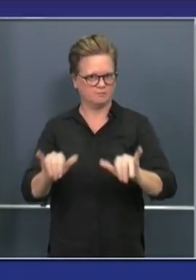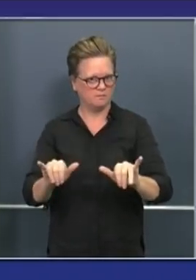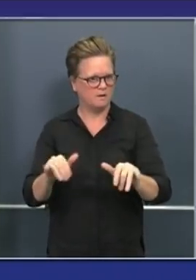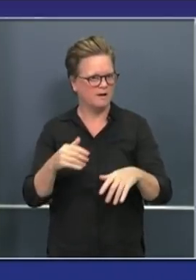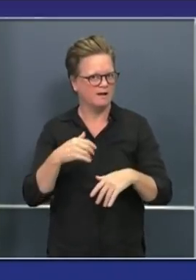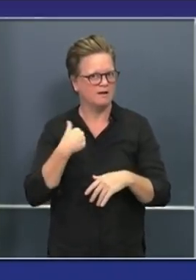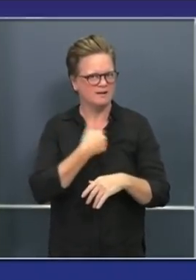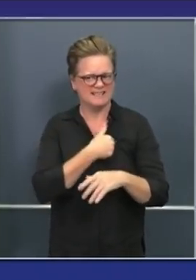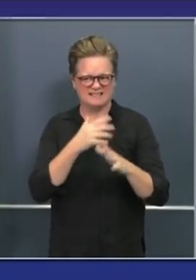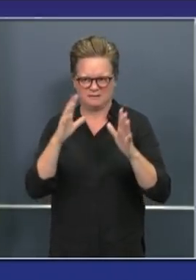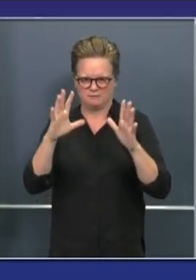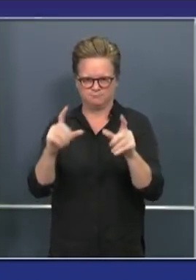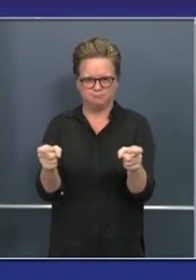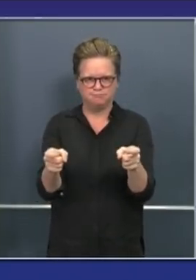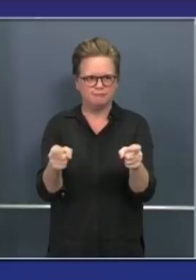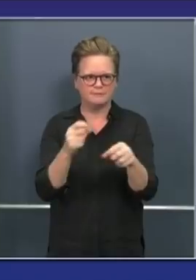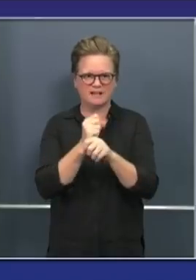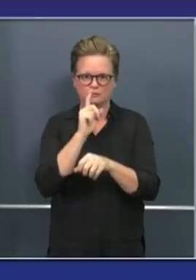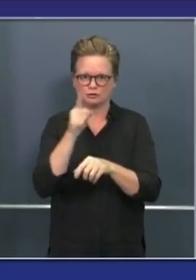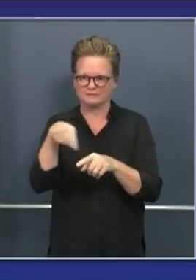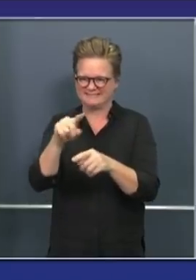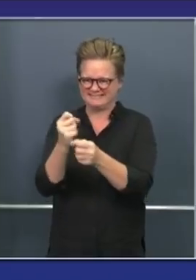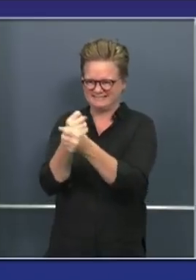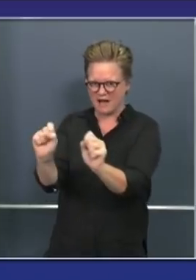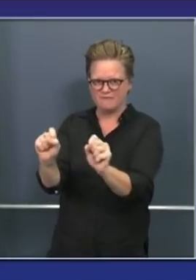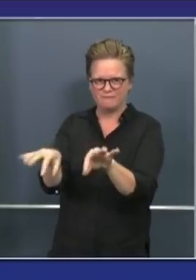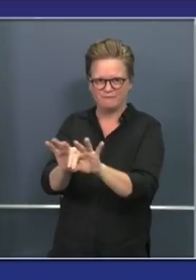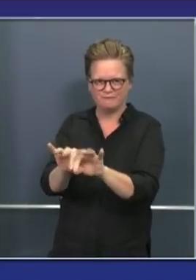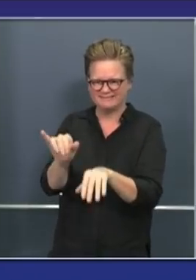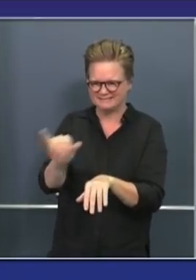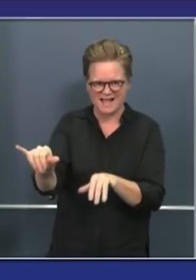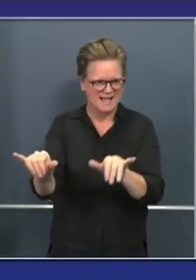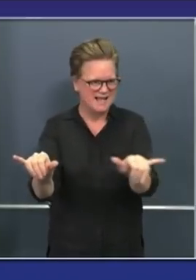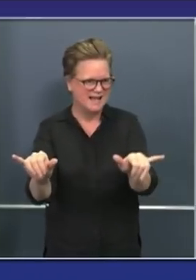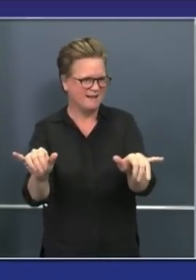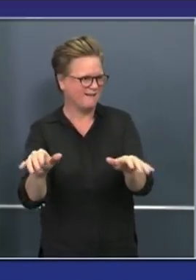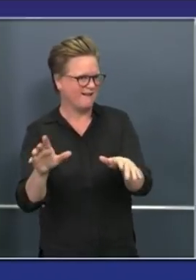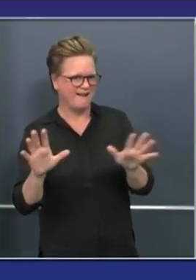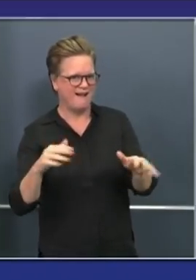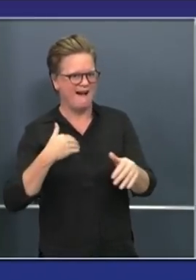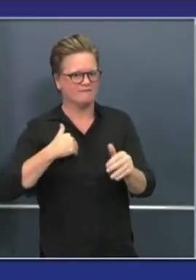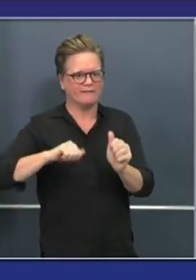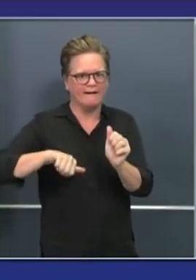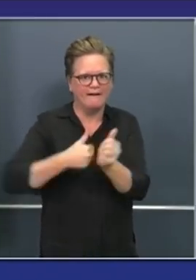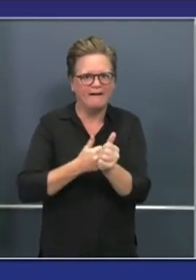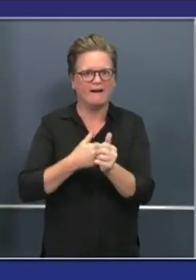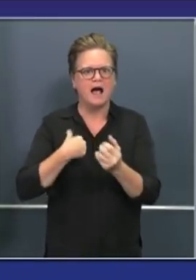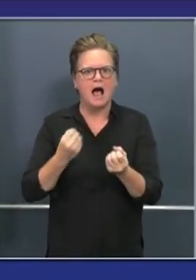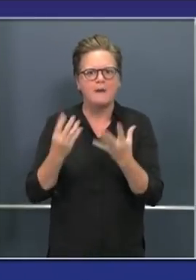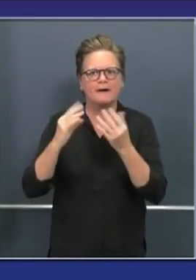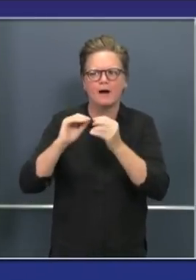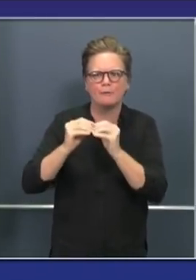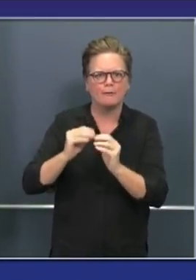OUR CAPACITY, BOTH OUR PHYSICAL ASSETS, OUR HUMAN CAPACITY AND MAKE SURE THAT WE WERE PREPARING FOR INEVITABLY